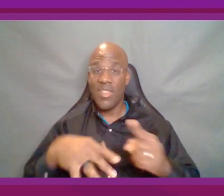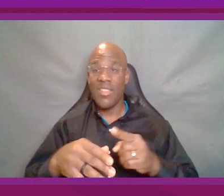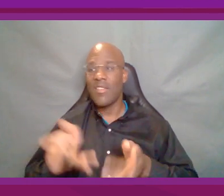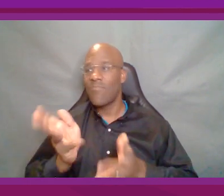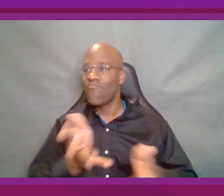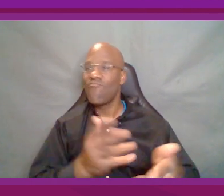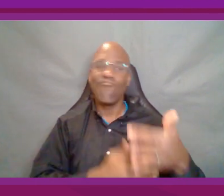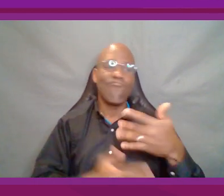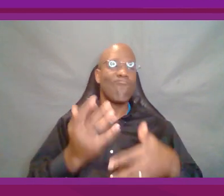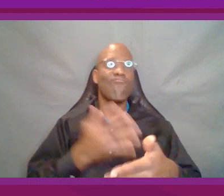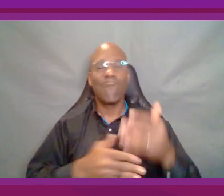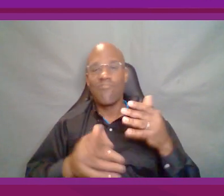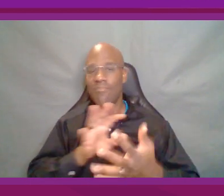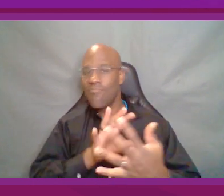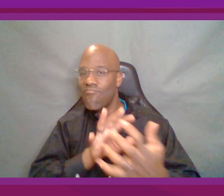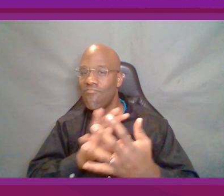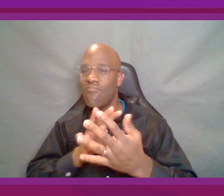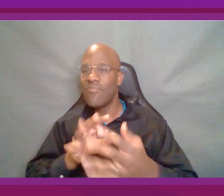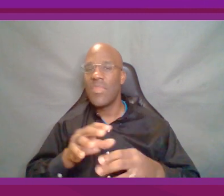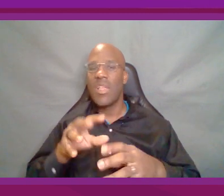have, the interaction that you have with people - going to work remotely